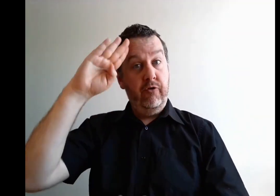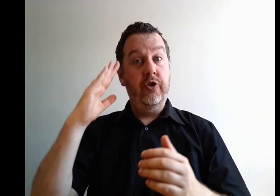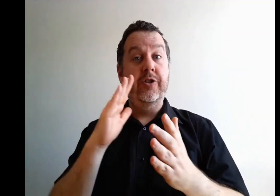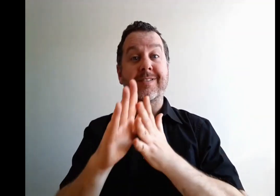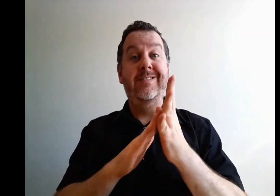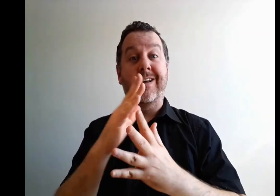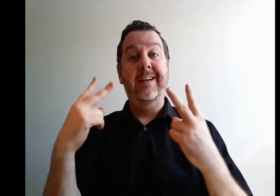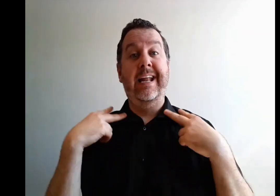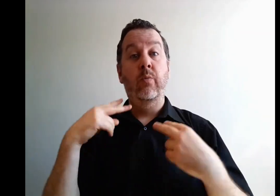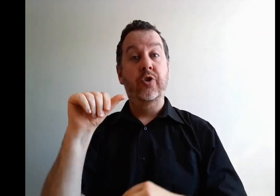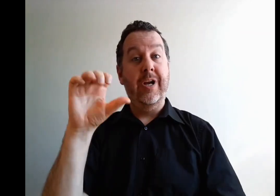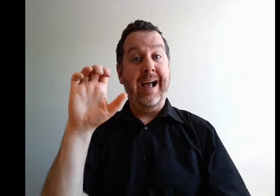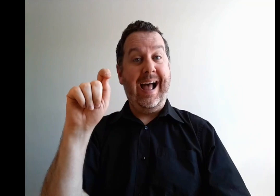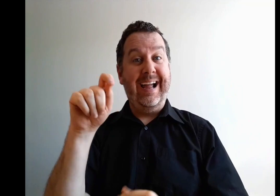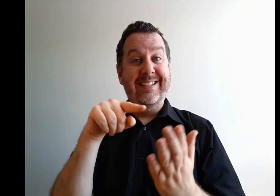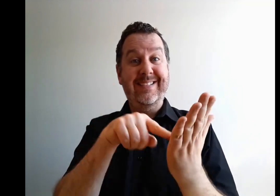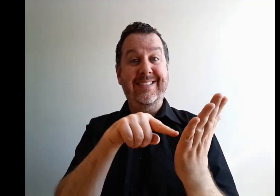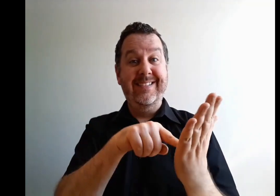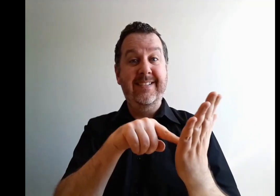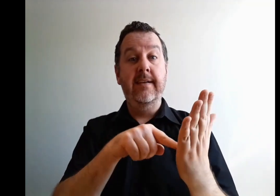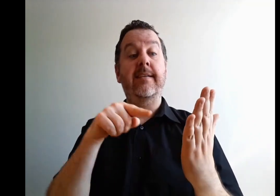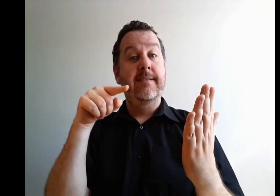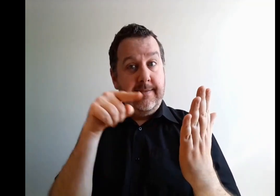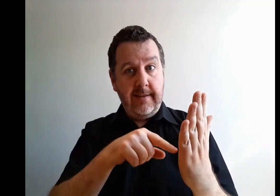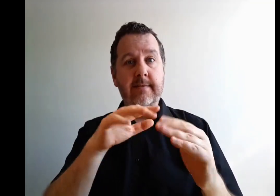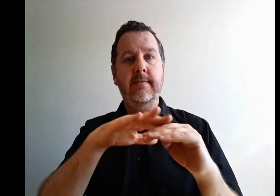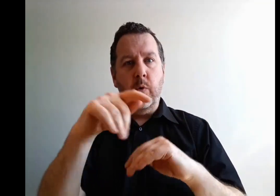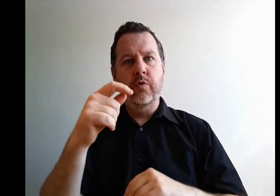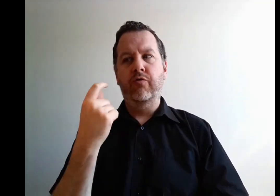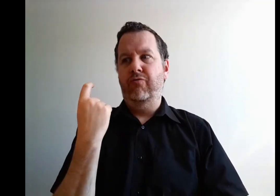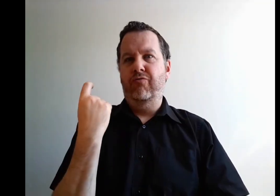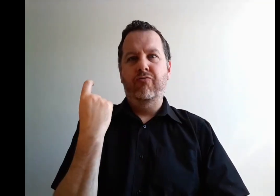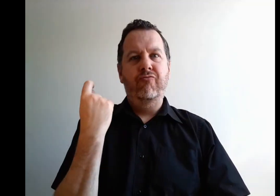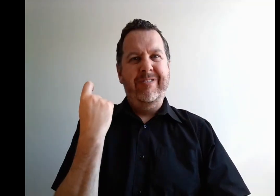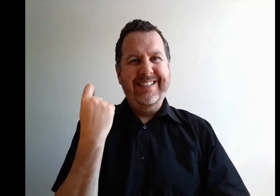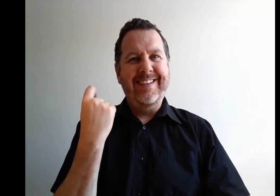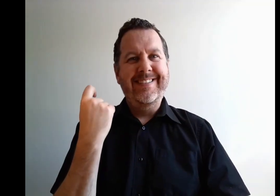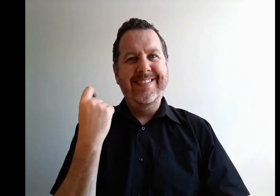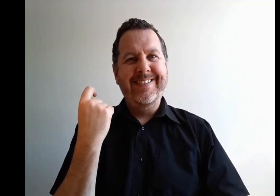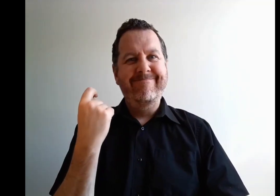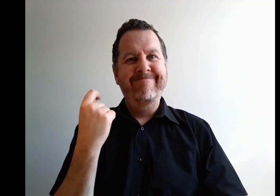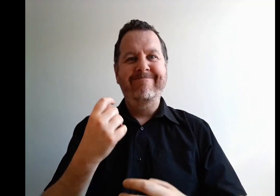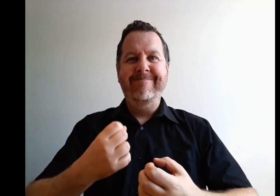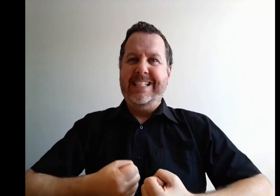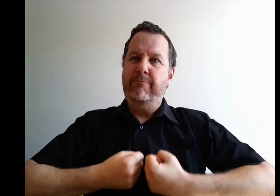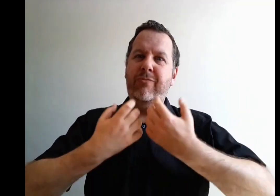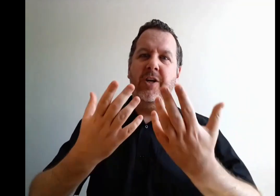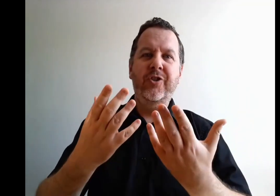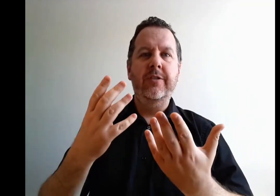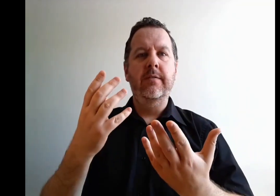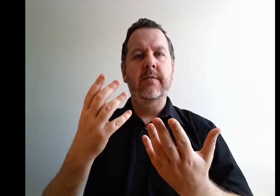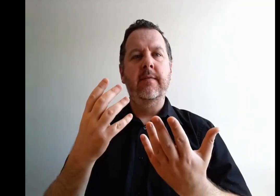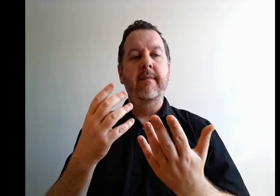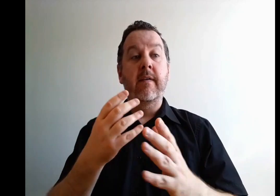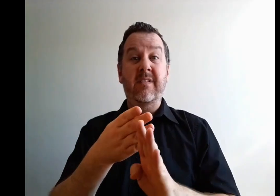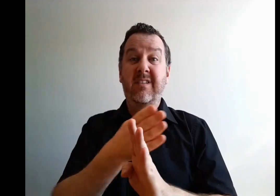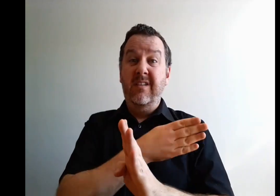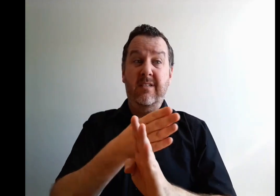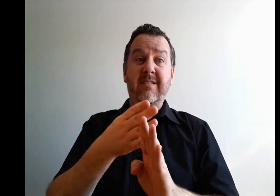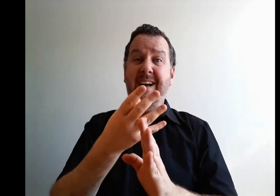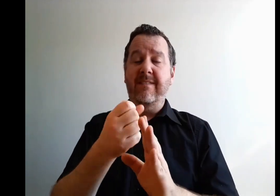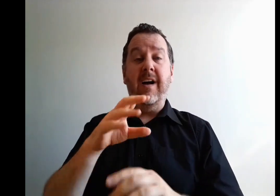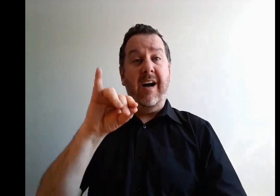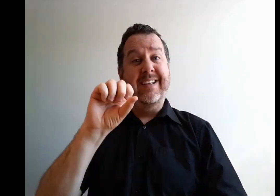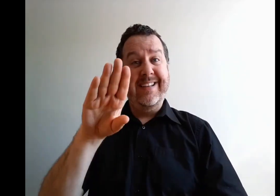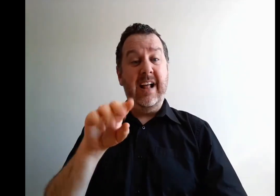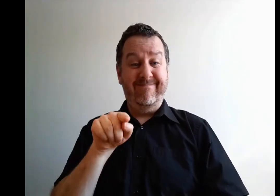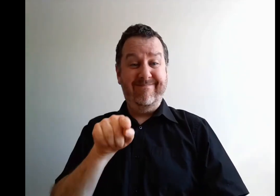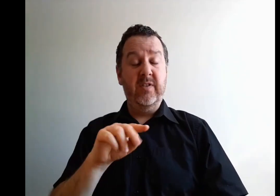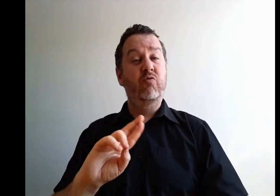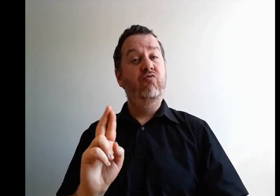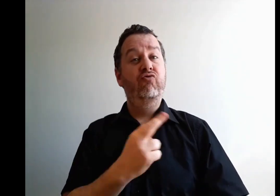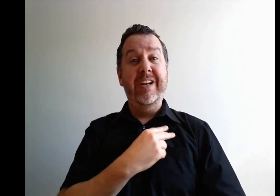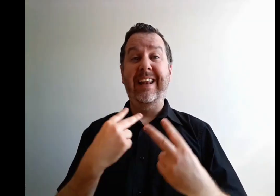the most recent expression of the fact that ISL, Irish Sign Language is a real language.